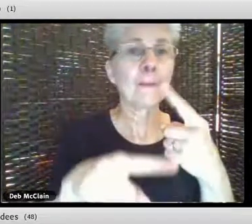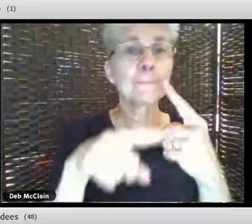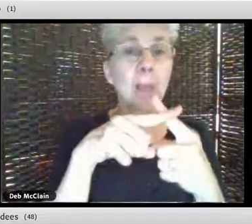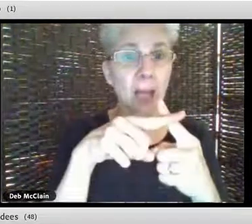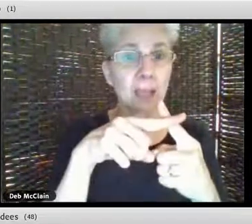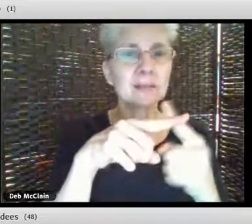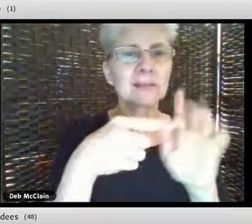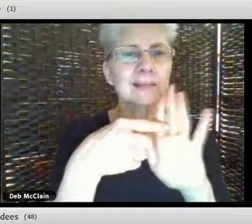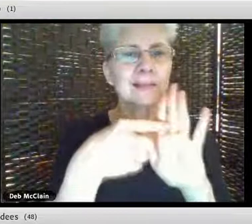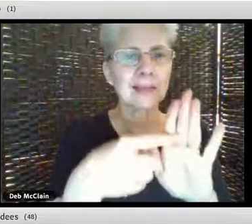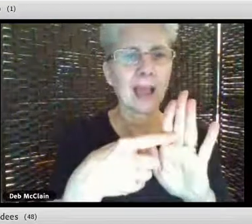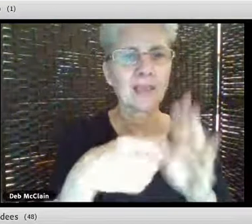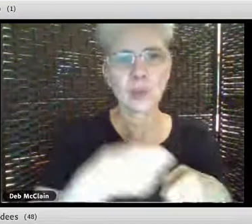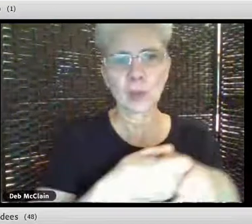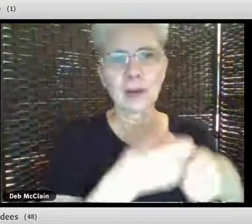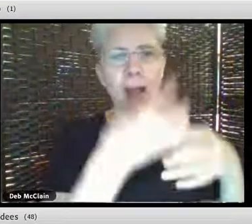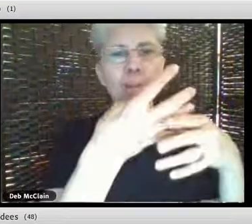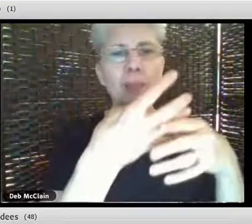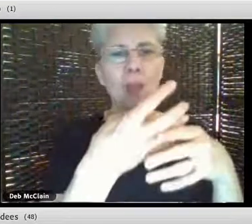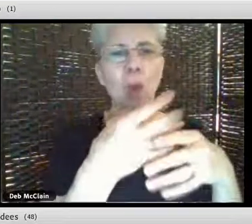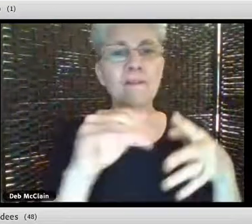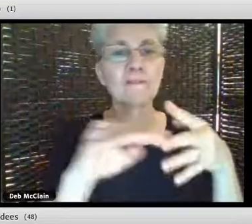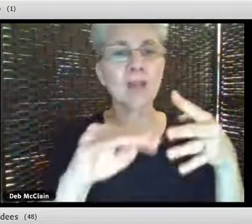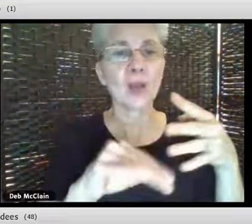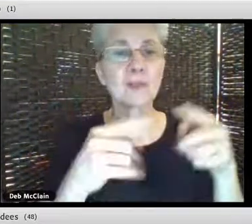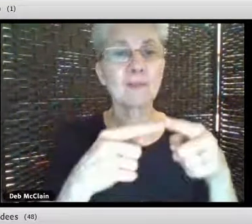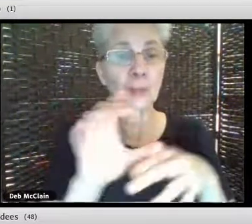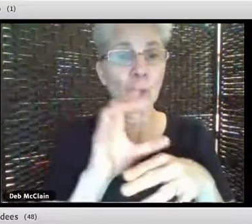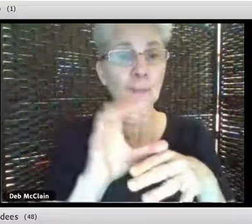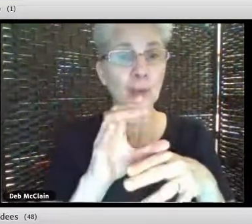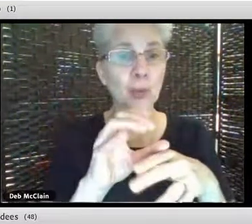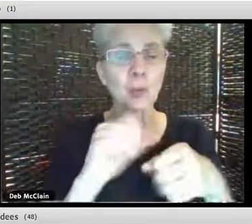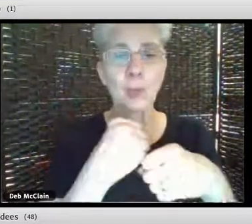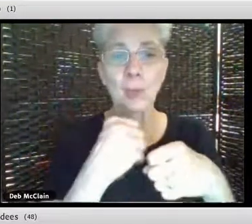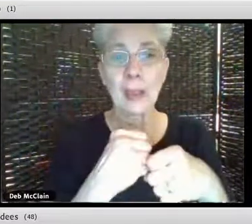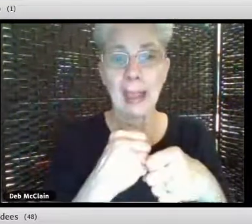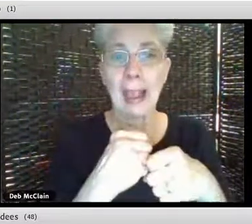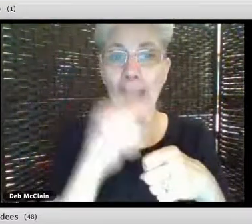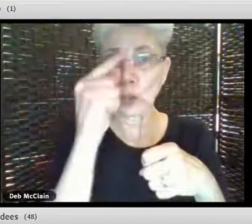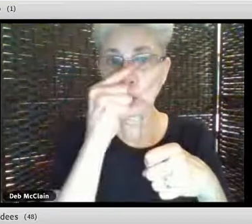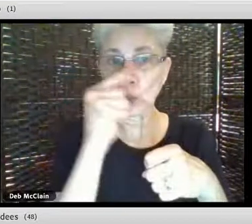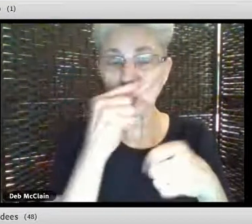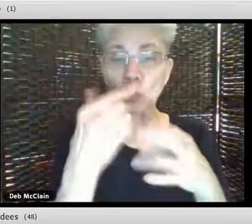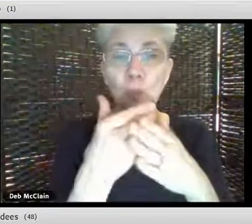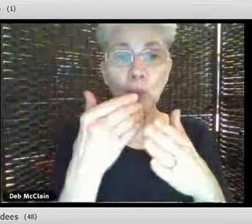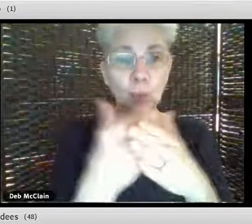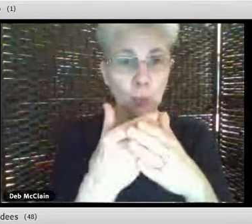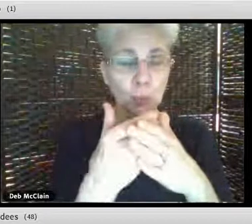This is where you can upload files from your computer. You can create a new Google Doc, which is like a Word doc.